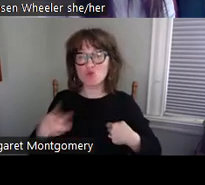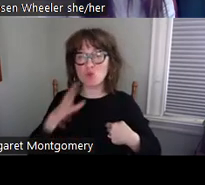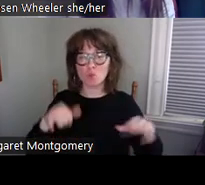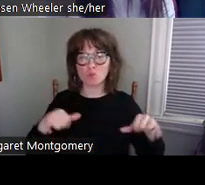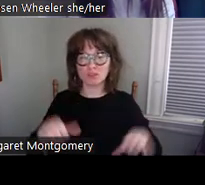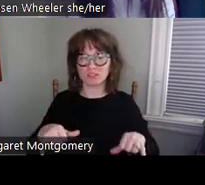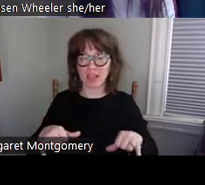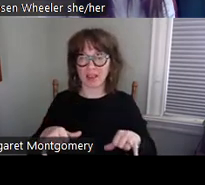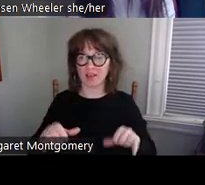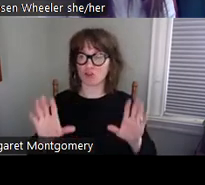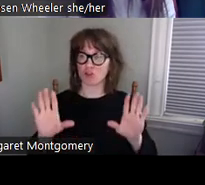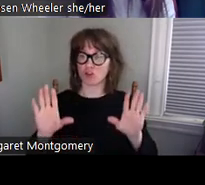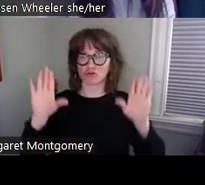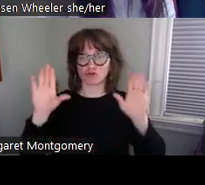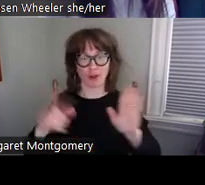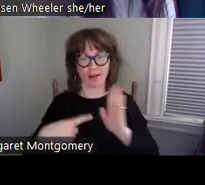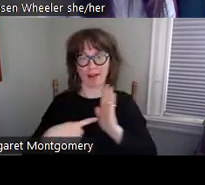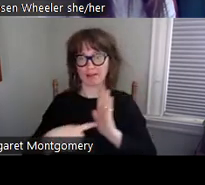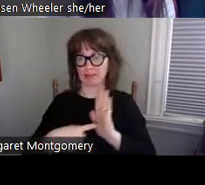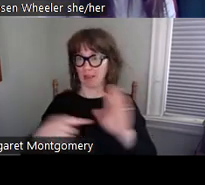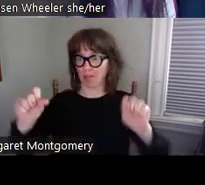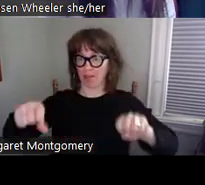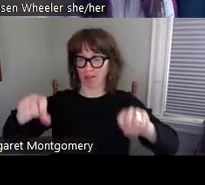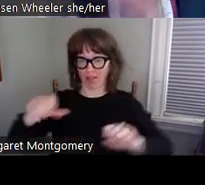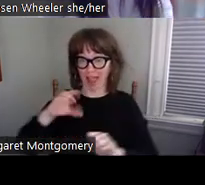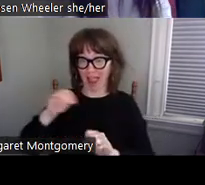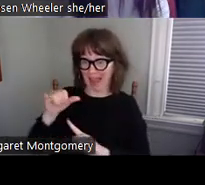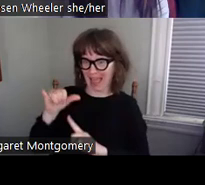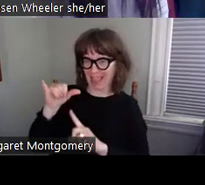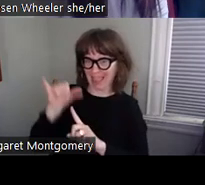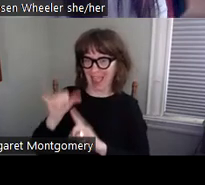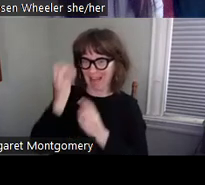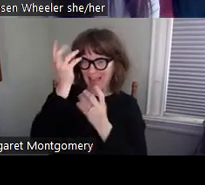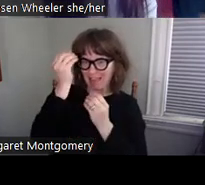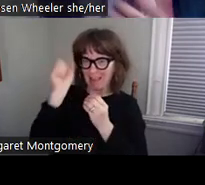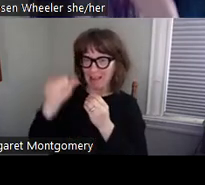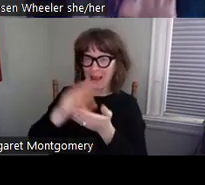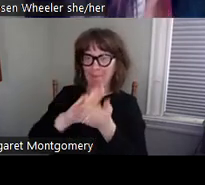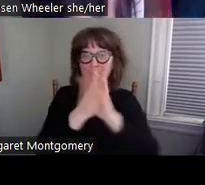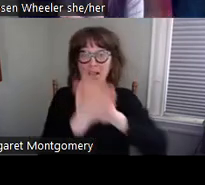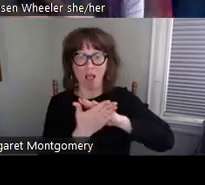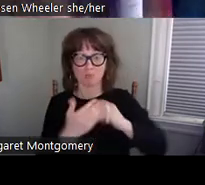well, too, and that is something that can form into that social isolation, too, of like,